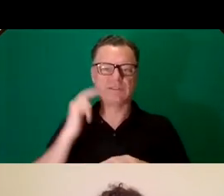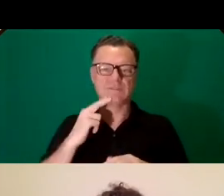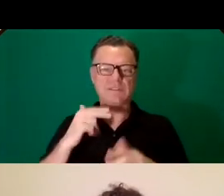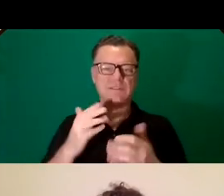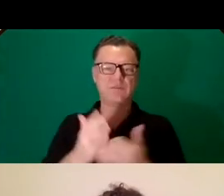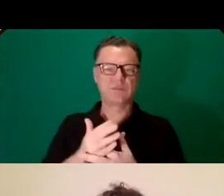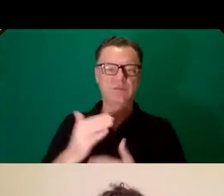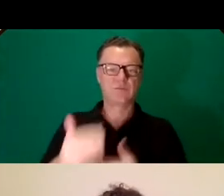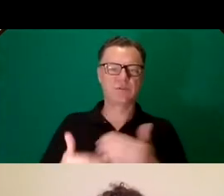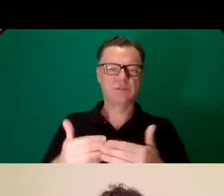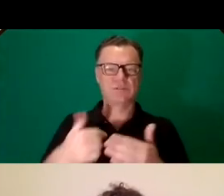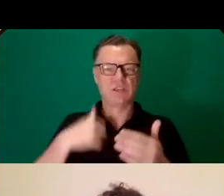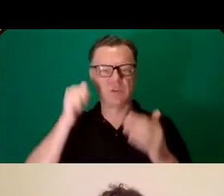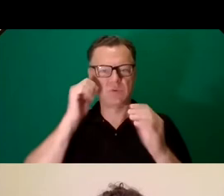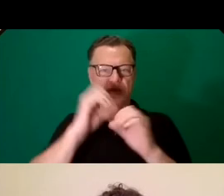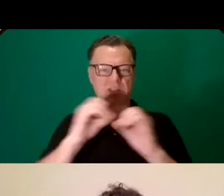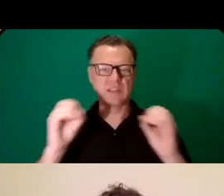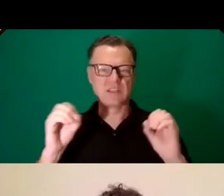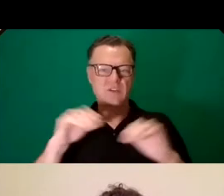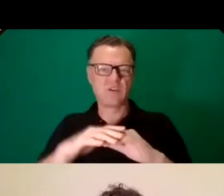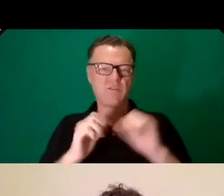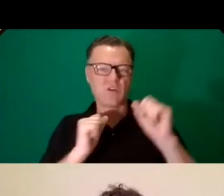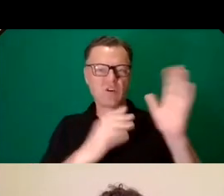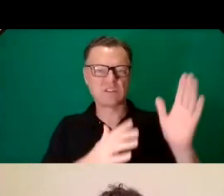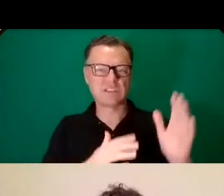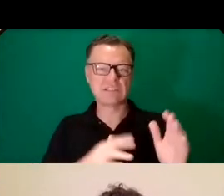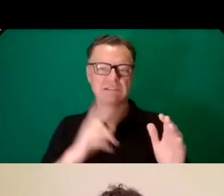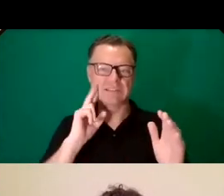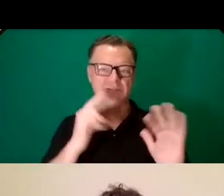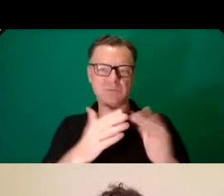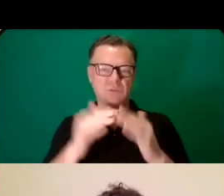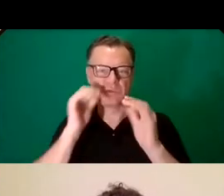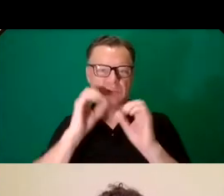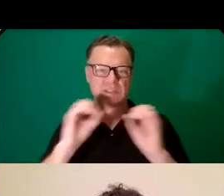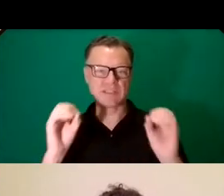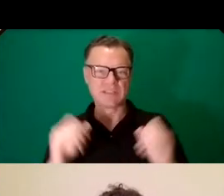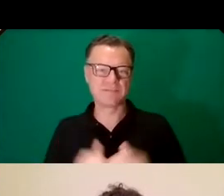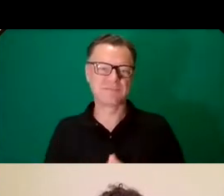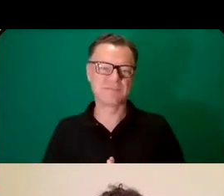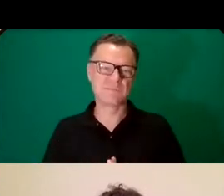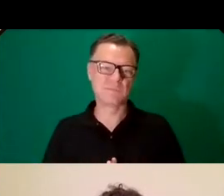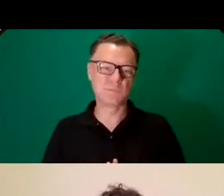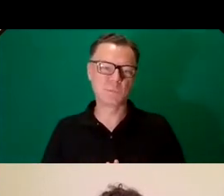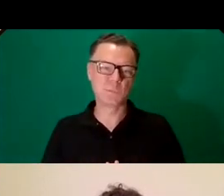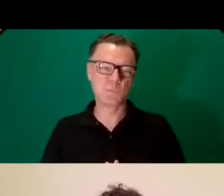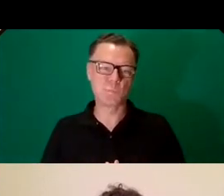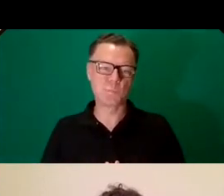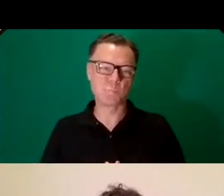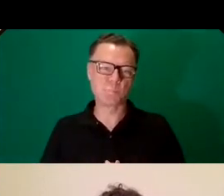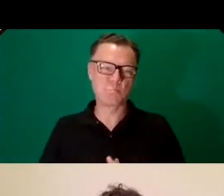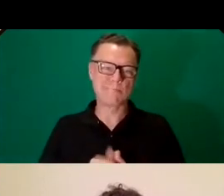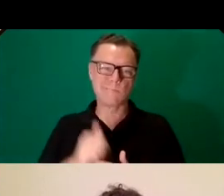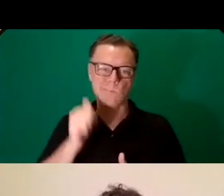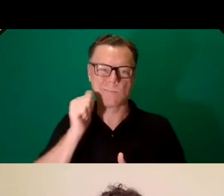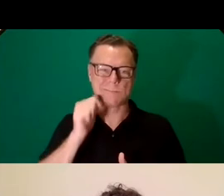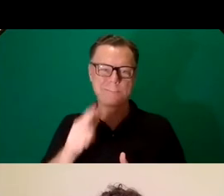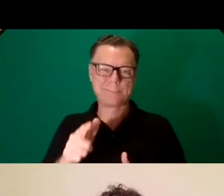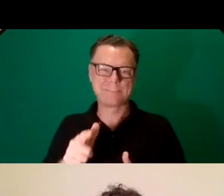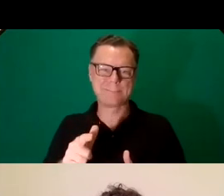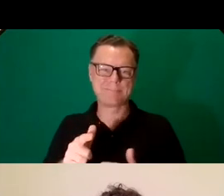I didn't know anything about Auslan or the deaf community, but